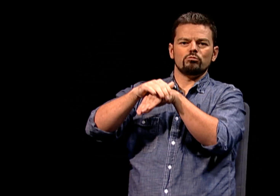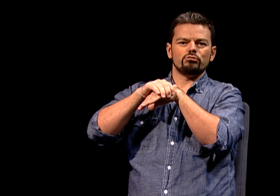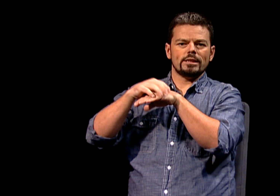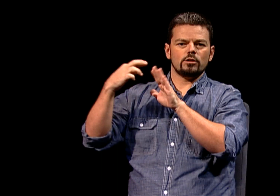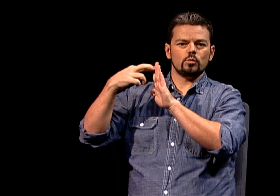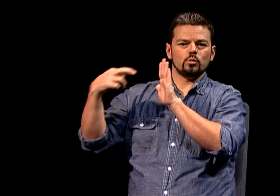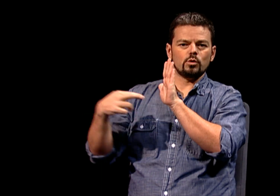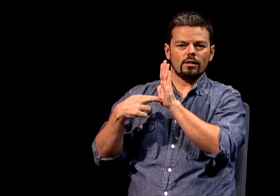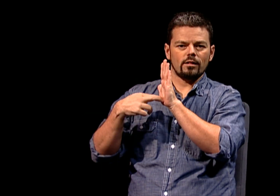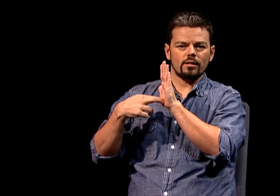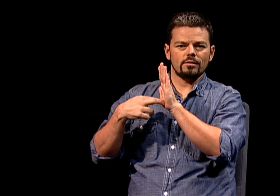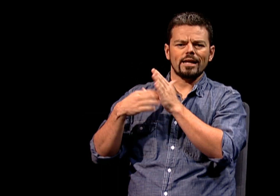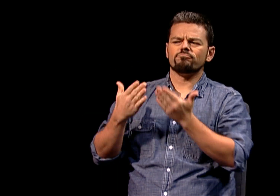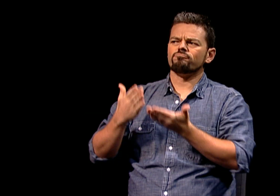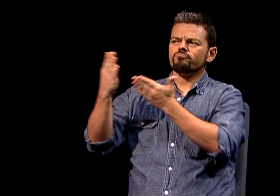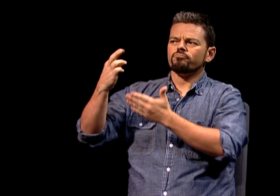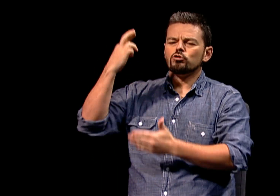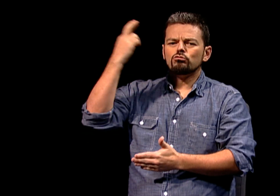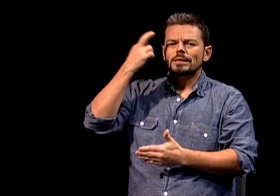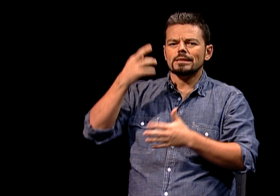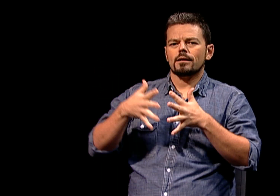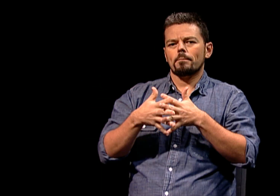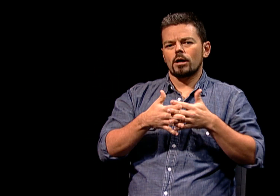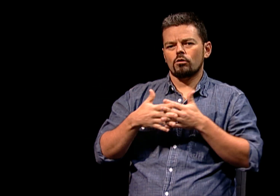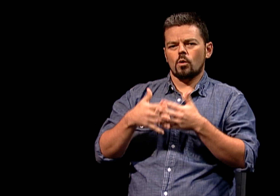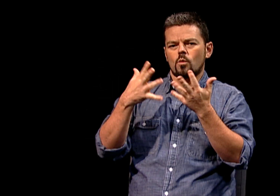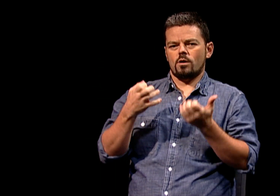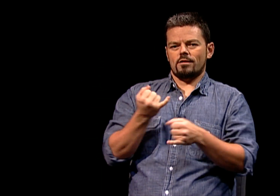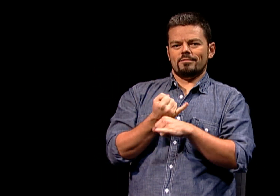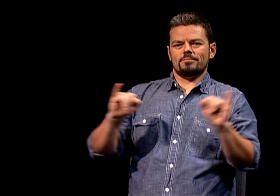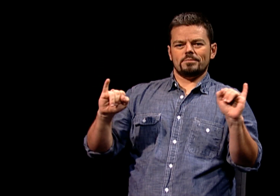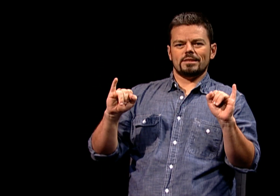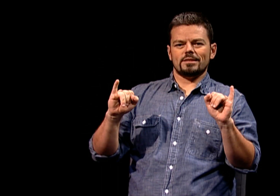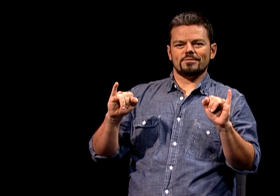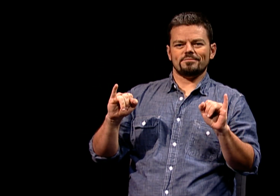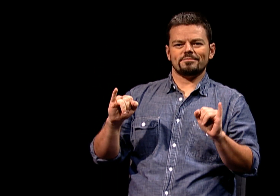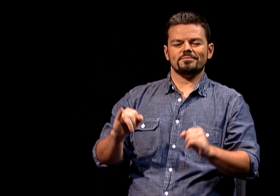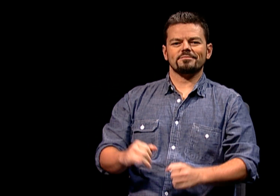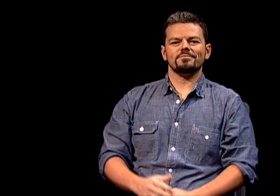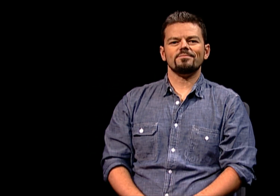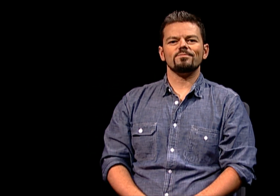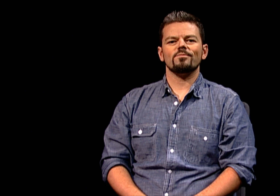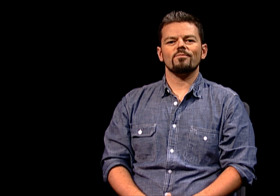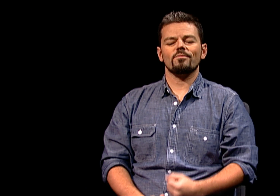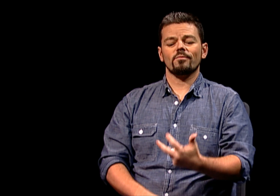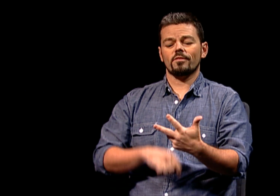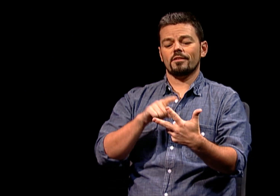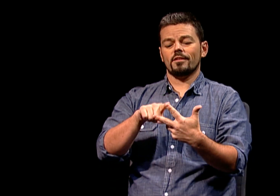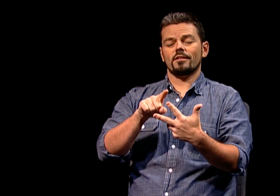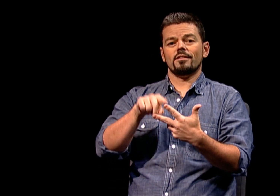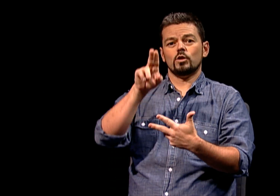REQUESTING INDEPENDENCE FROM BRITISH RULE AND OFFERED REASONS AMERICA WANTED HER INDEPENDENCE.